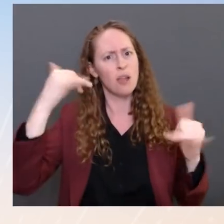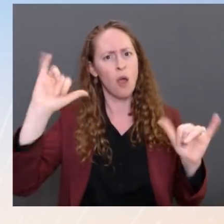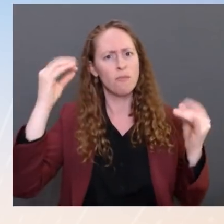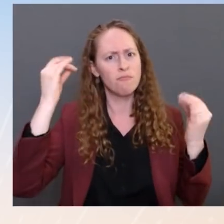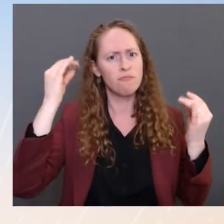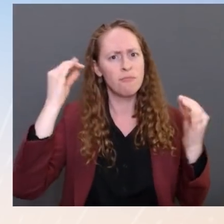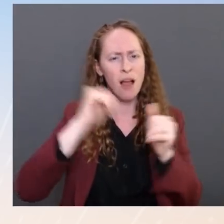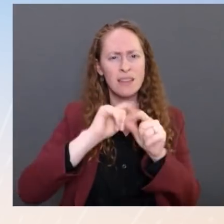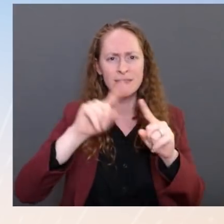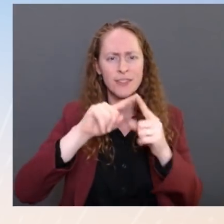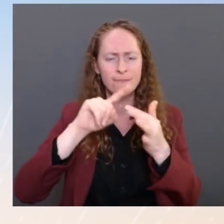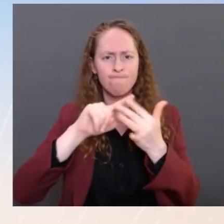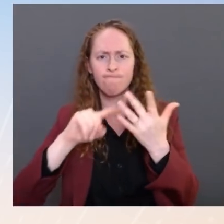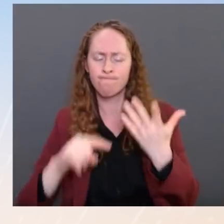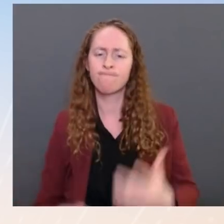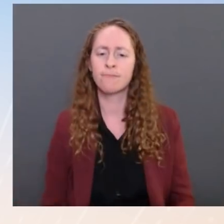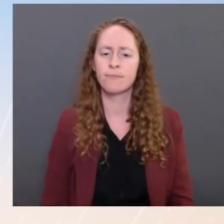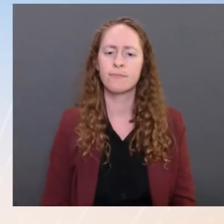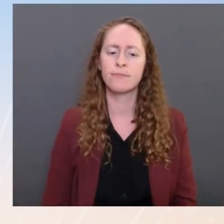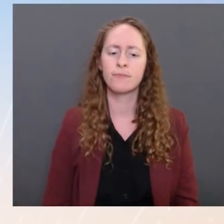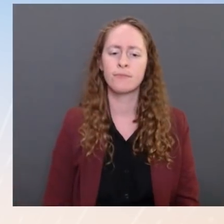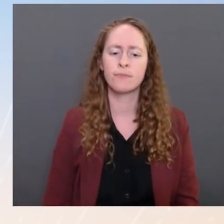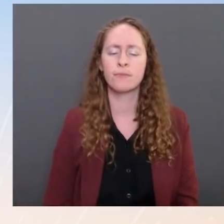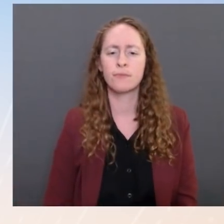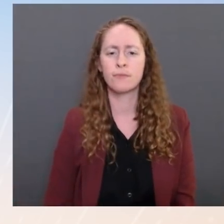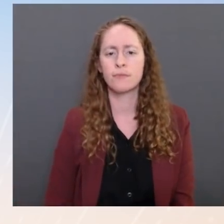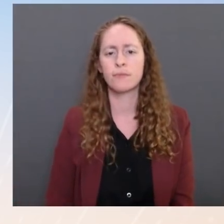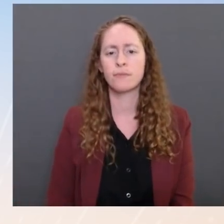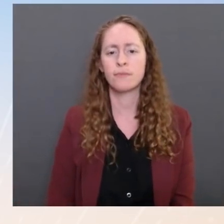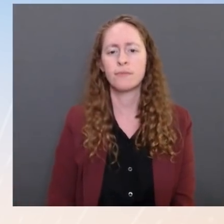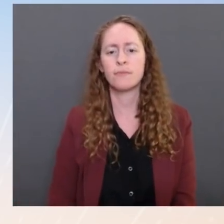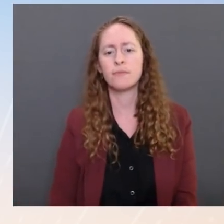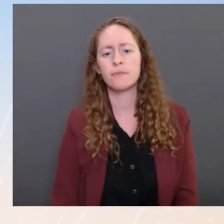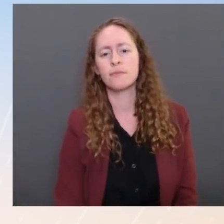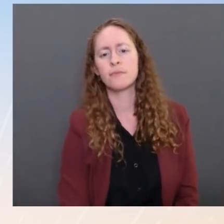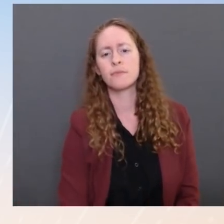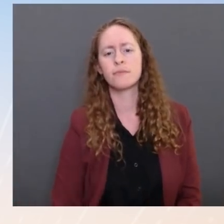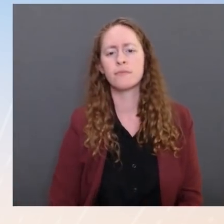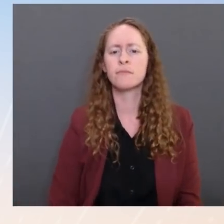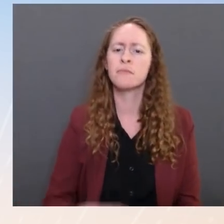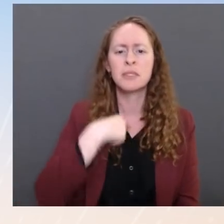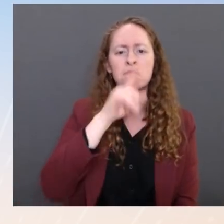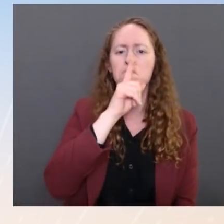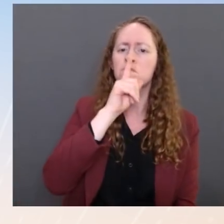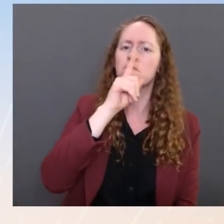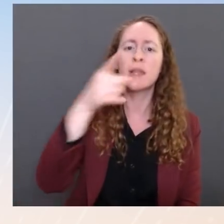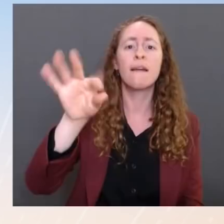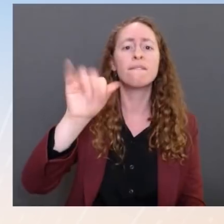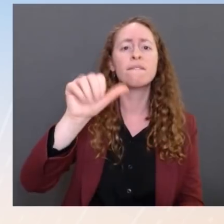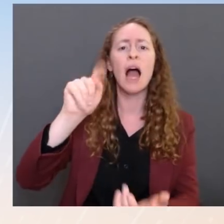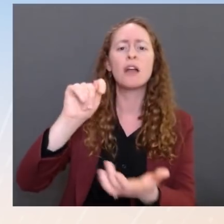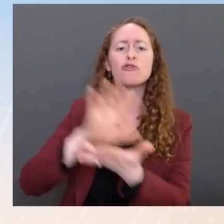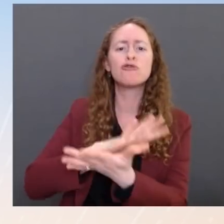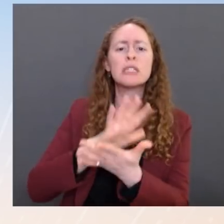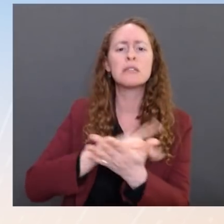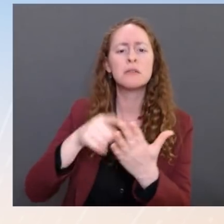related to possible antitrust concerns. According to one report, 89 percent of the market is controlled by four companies.